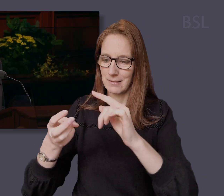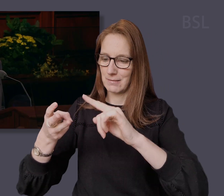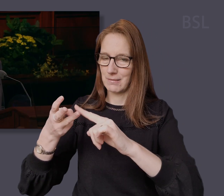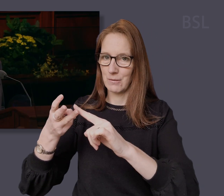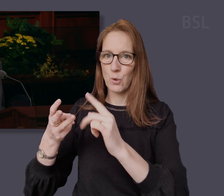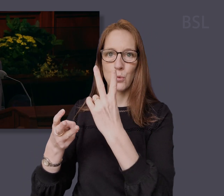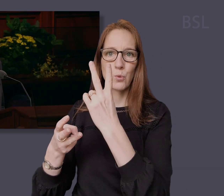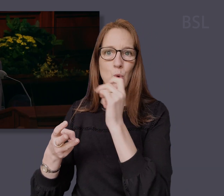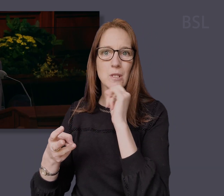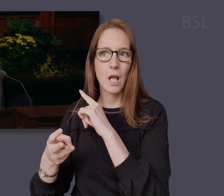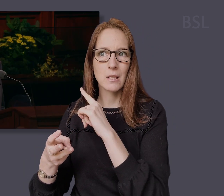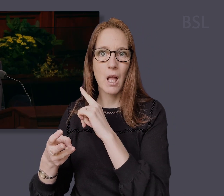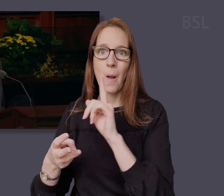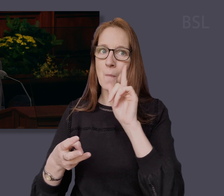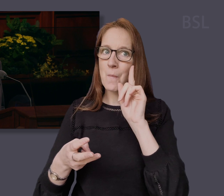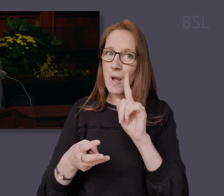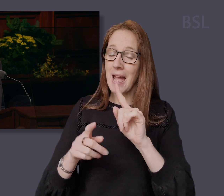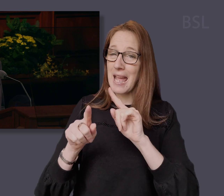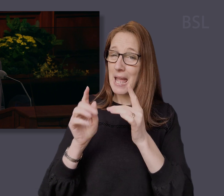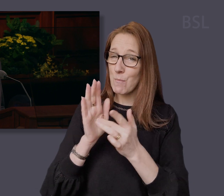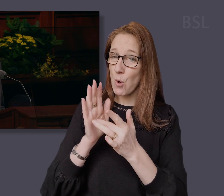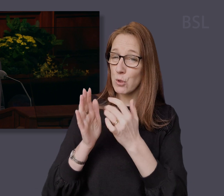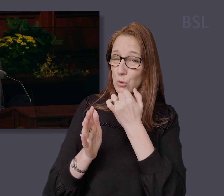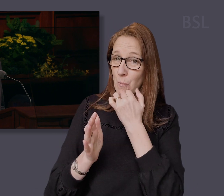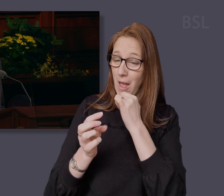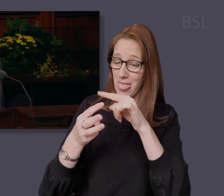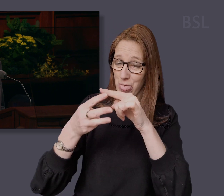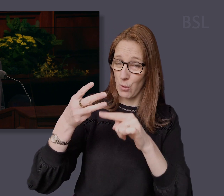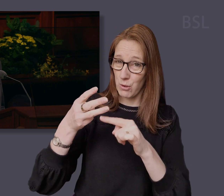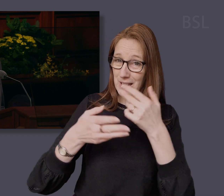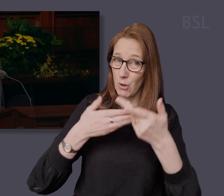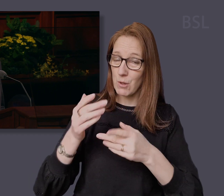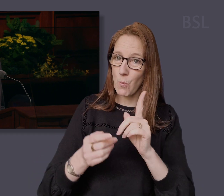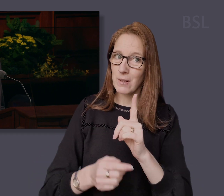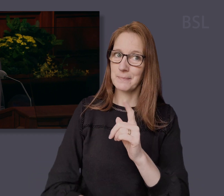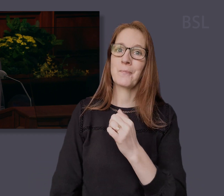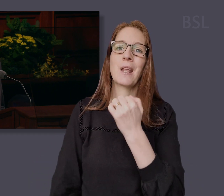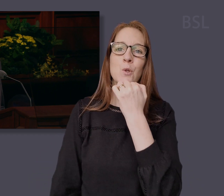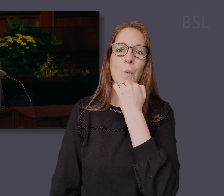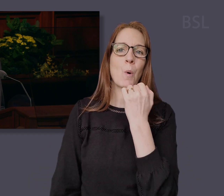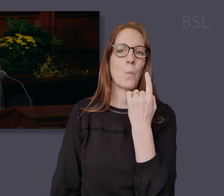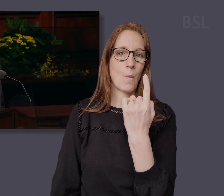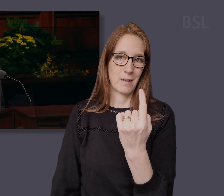The pivotal number in each of these stories, however, is the number one.